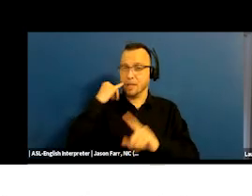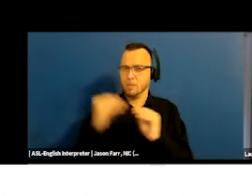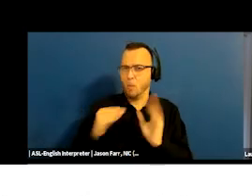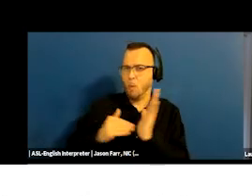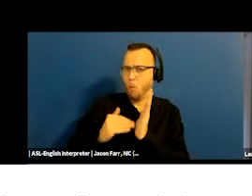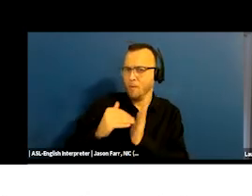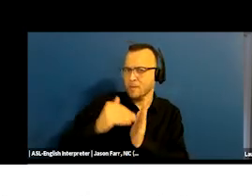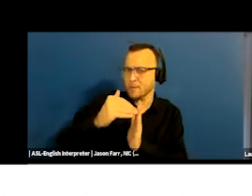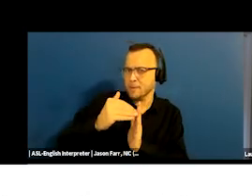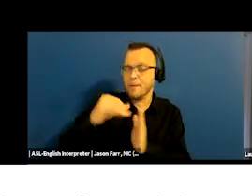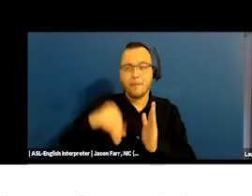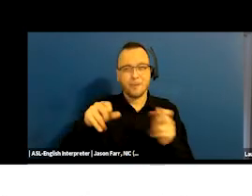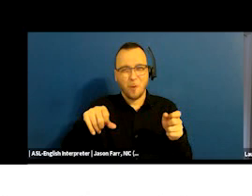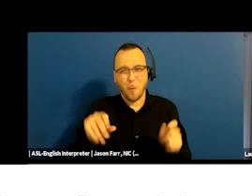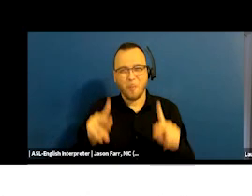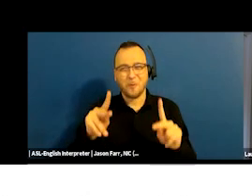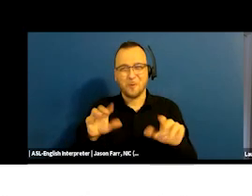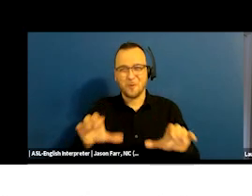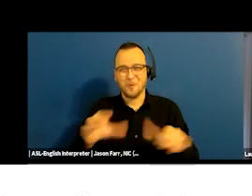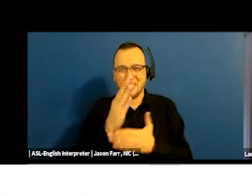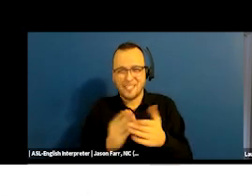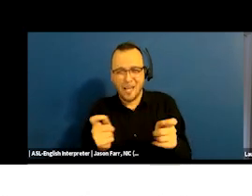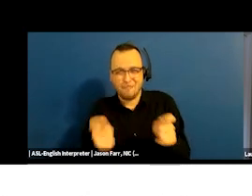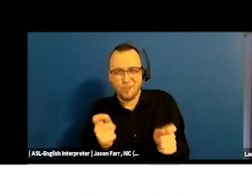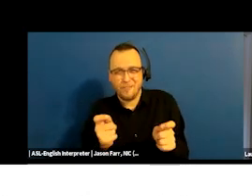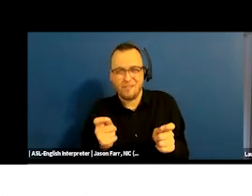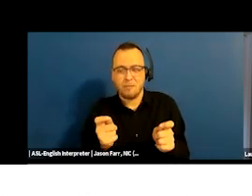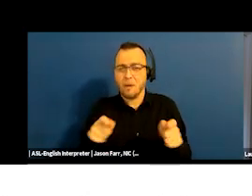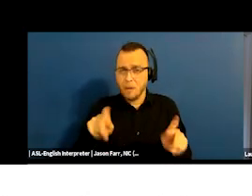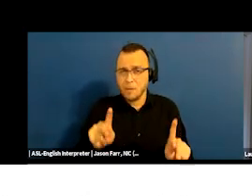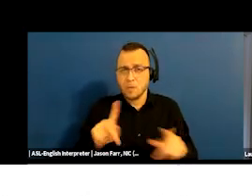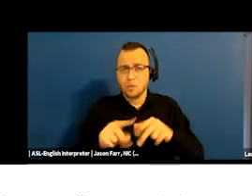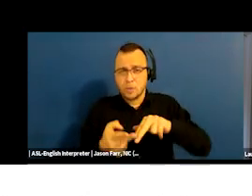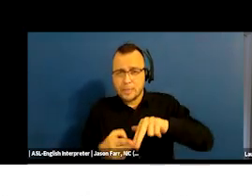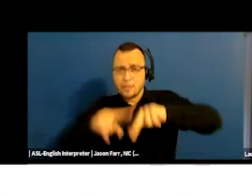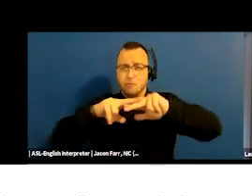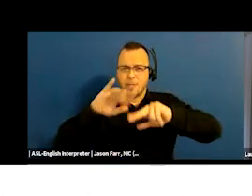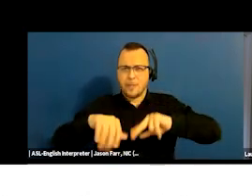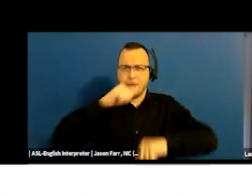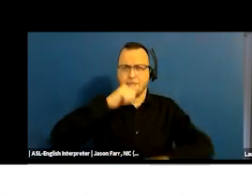So again, the idea of debriefing and sort of the staff impact when escalated events occur,